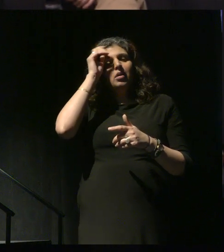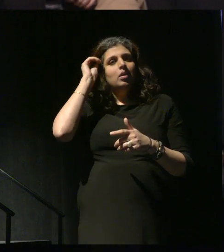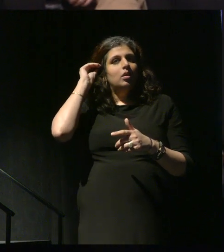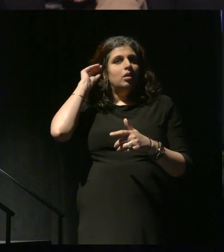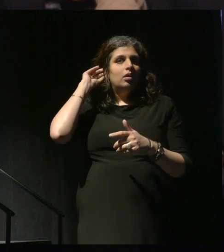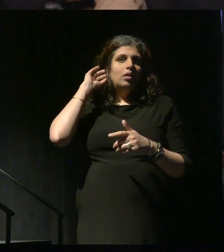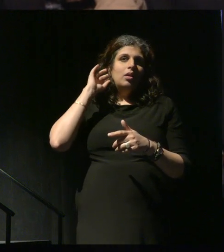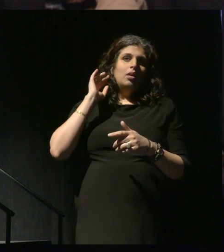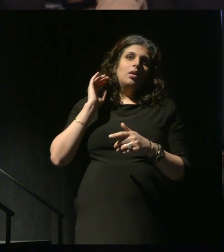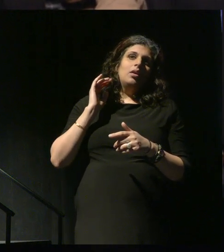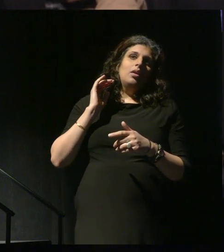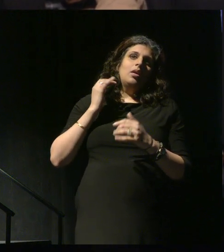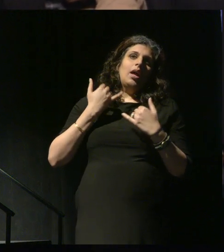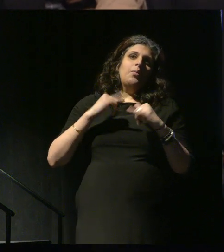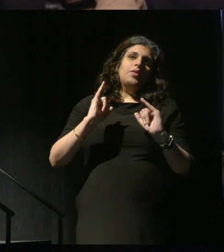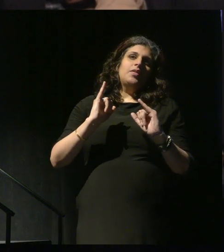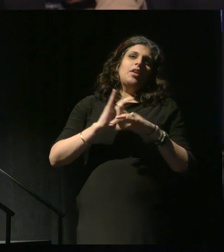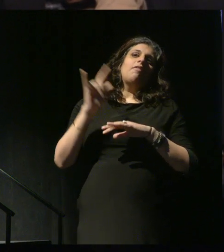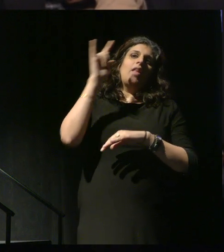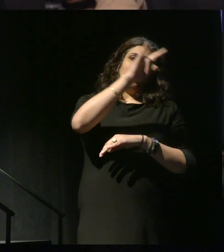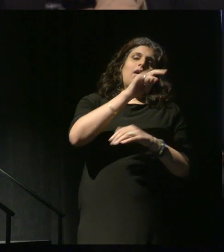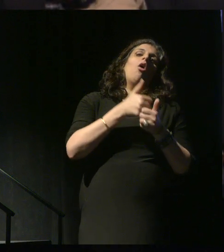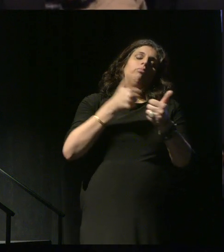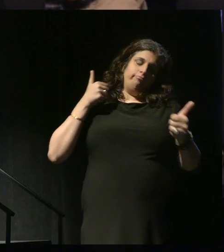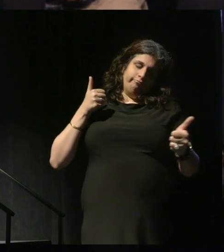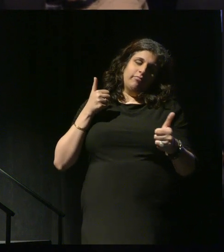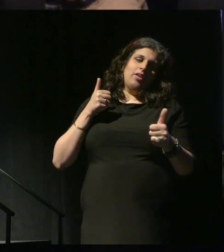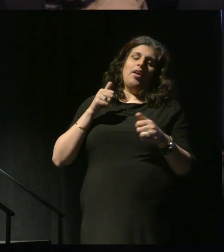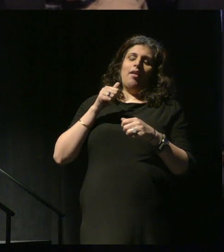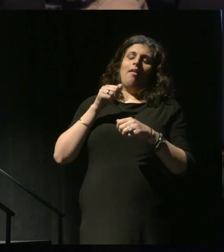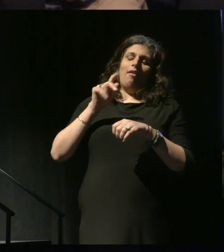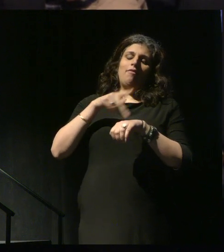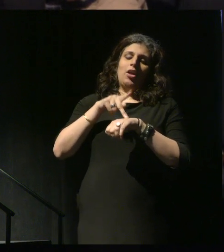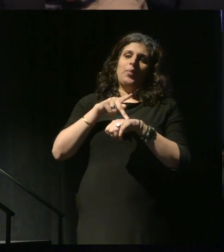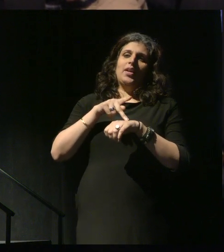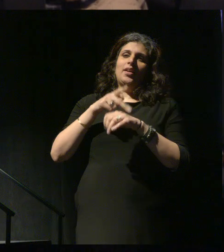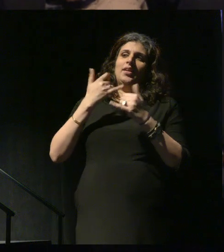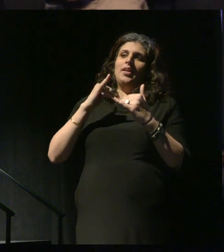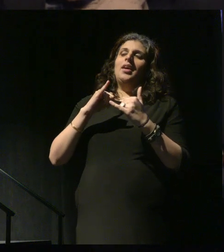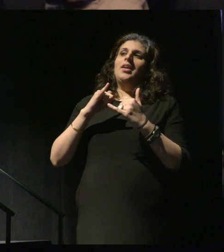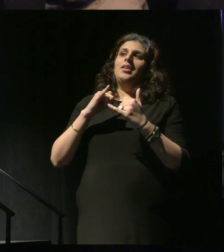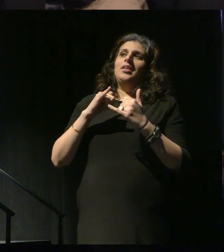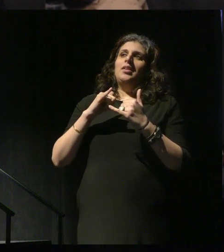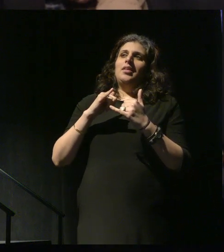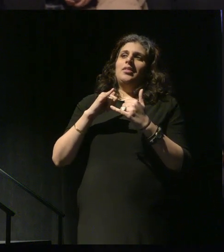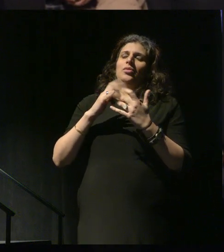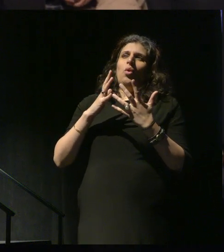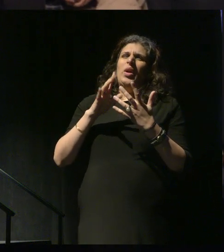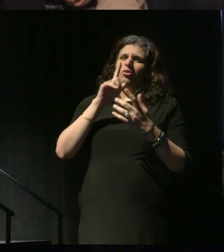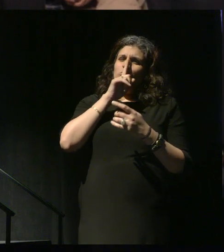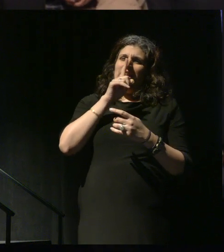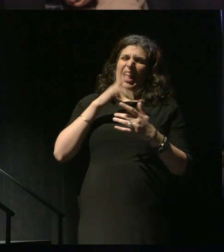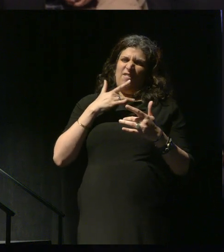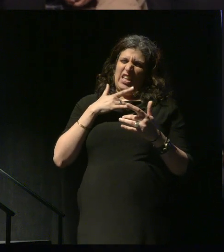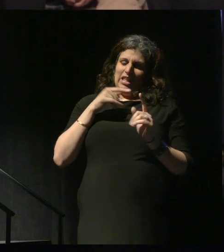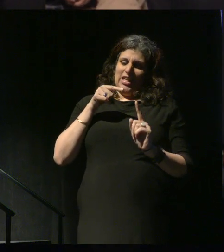from being in Manila. And that feeling is very bizarre. It is like really, really strange